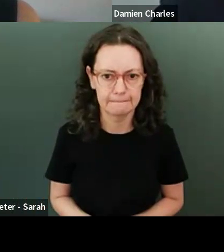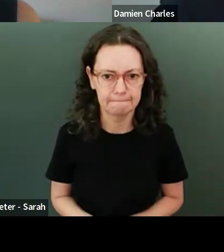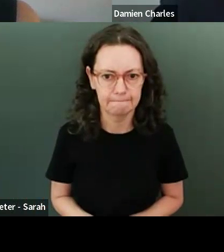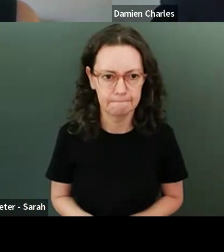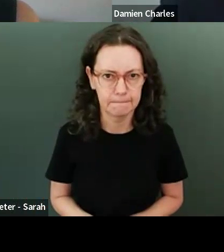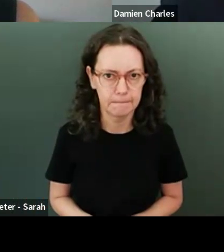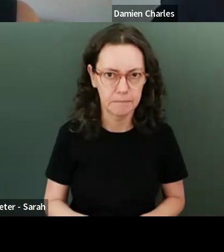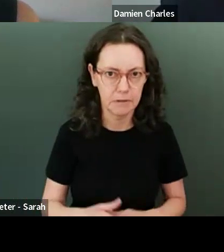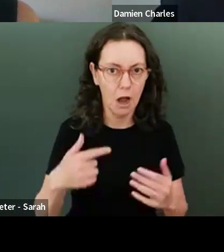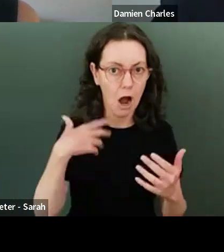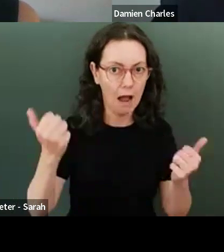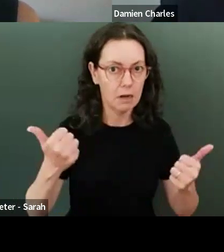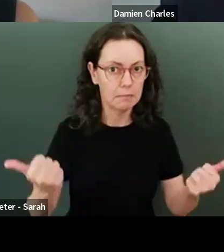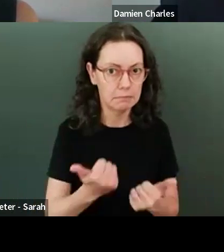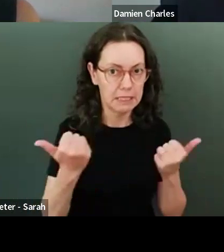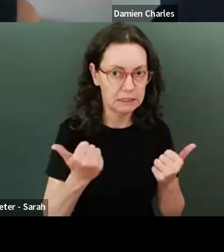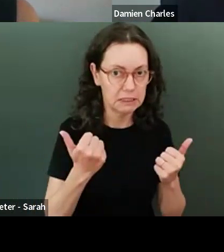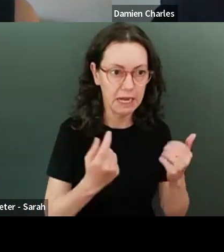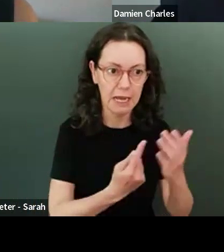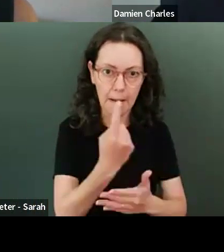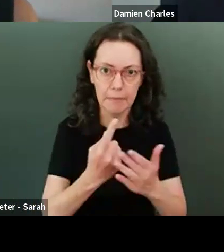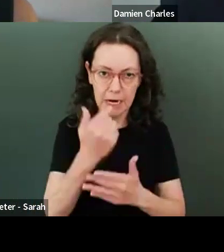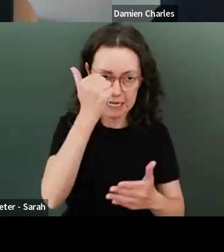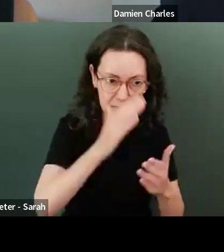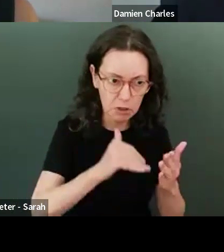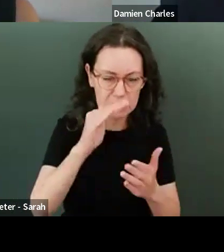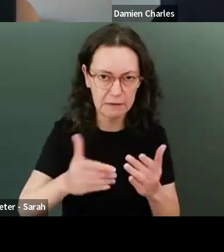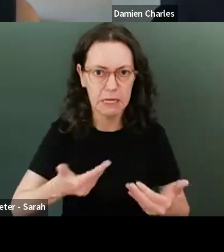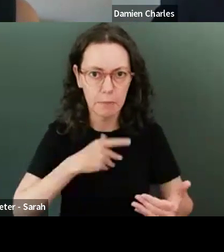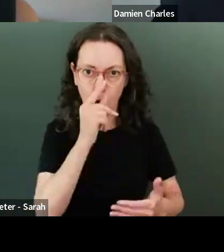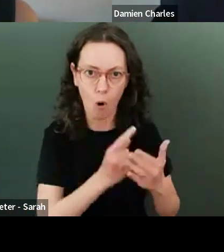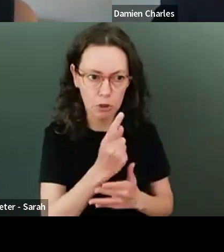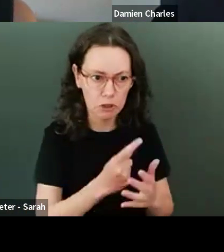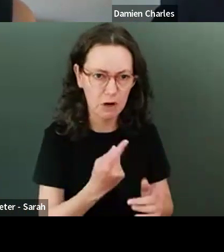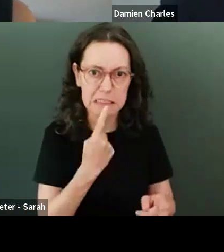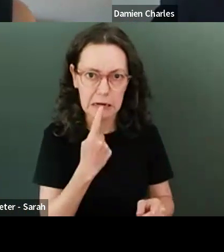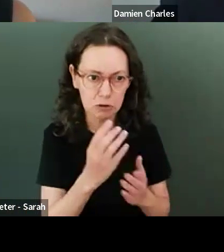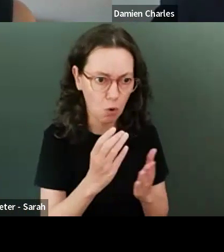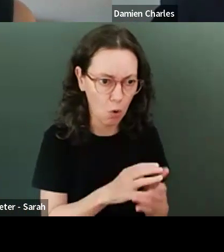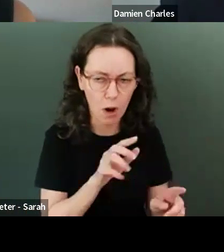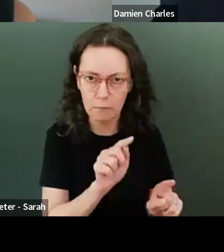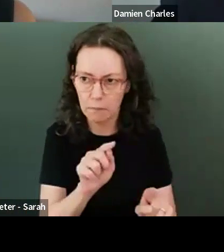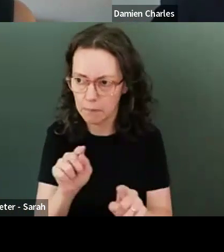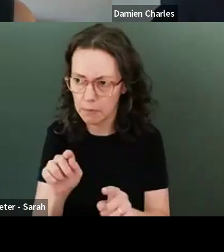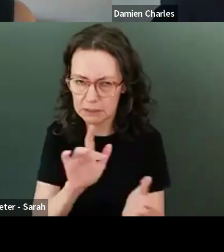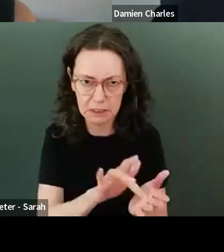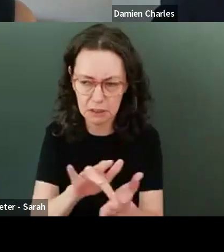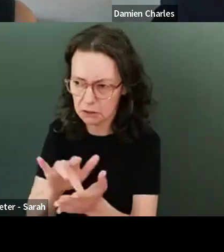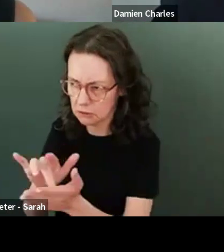that I got to experience in high